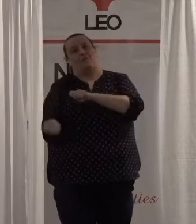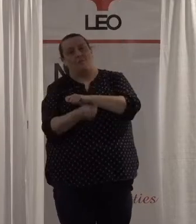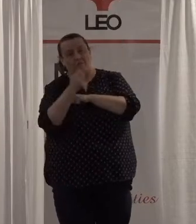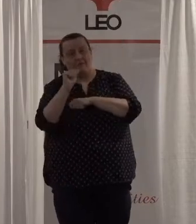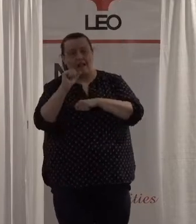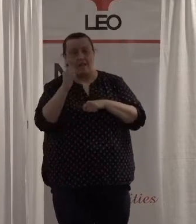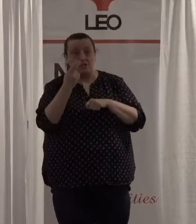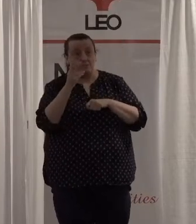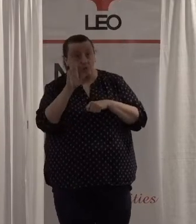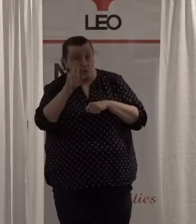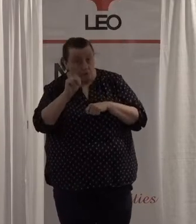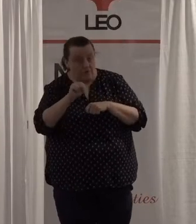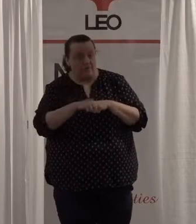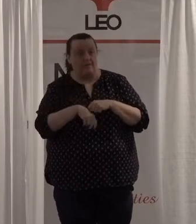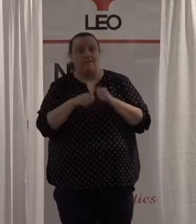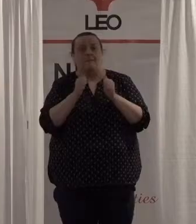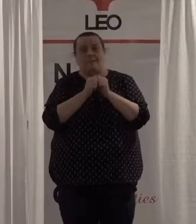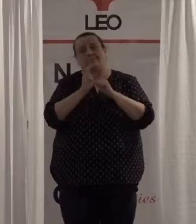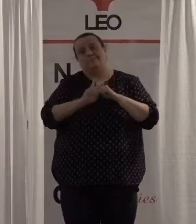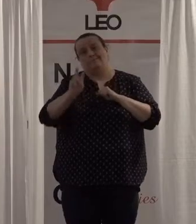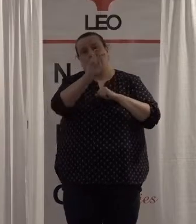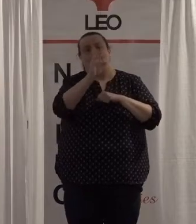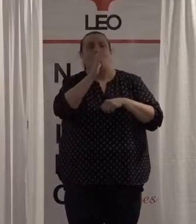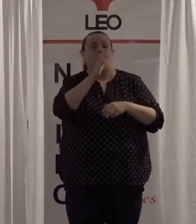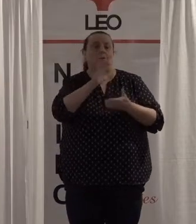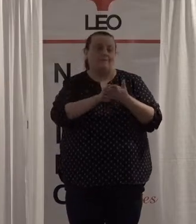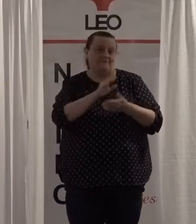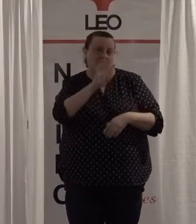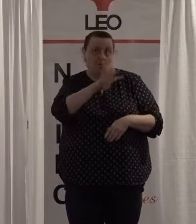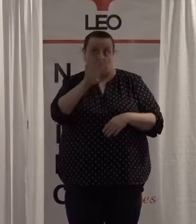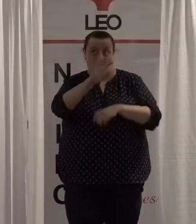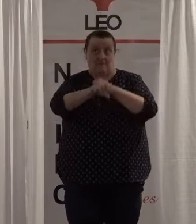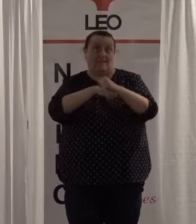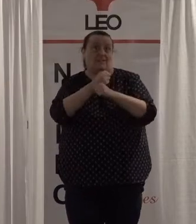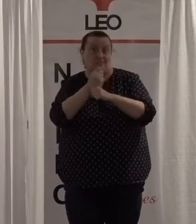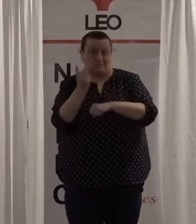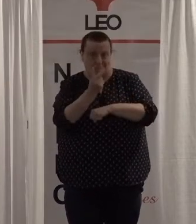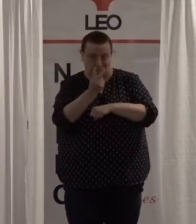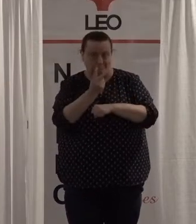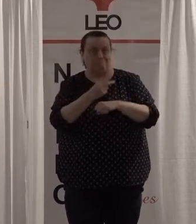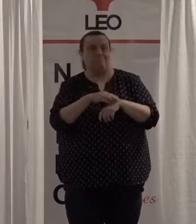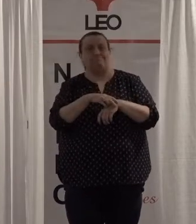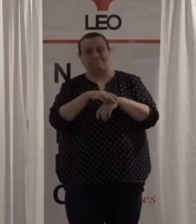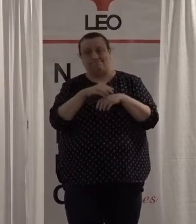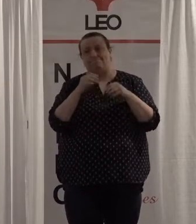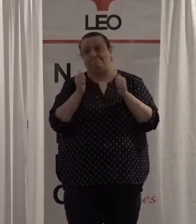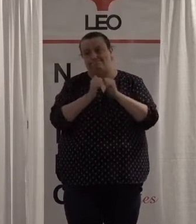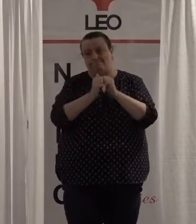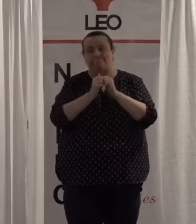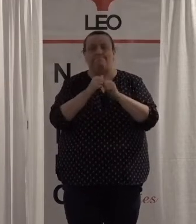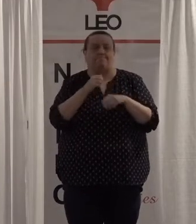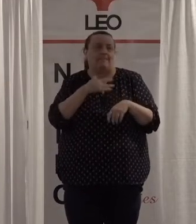OF NEARLY 44 WONDERFUL YEARS. ADDITIONALLY THEY BOTH ENJOY SPENDING QUALITY TIME